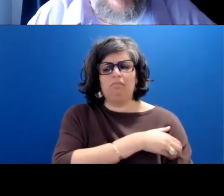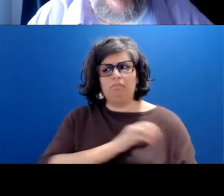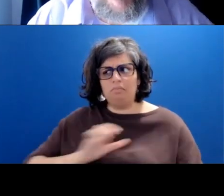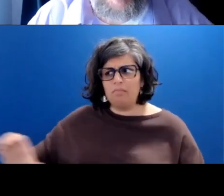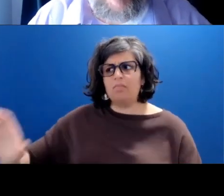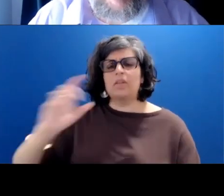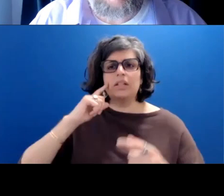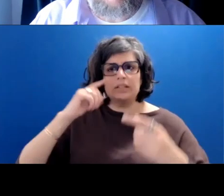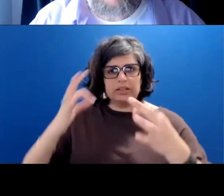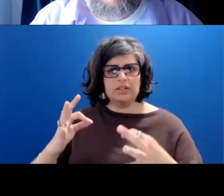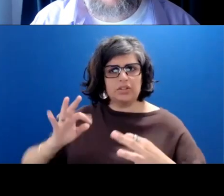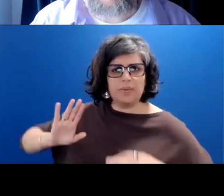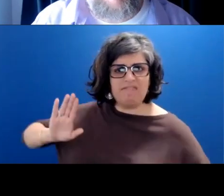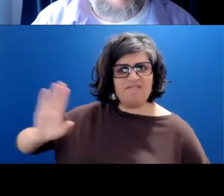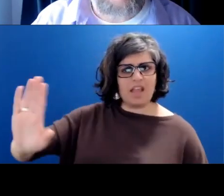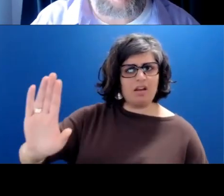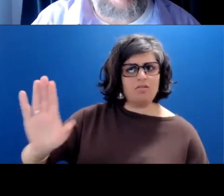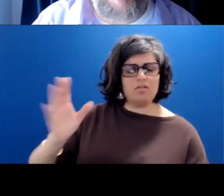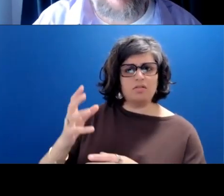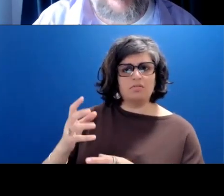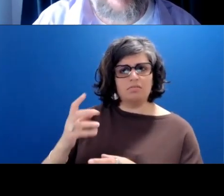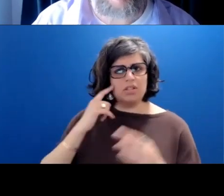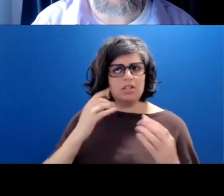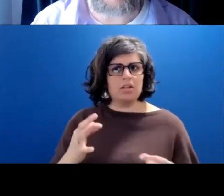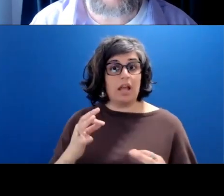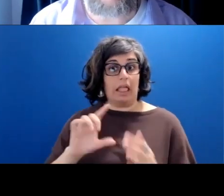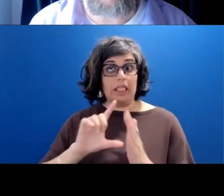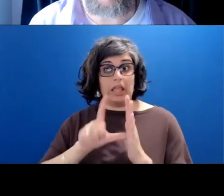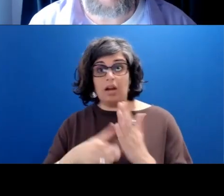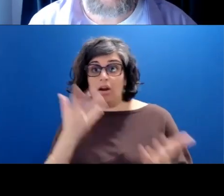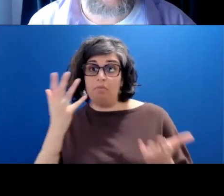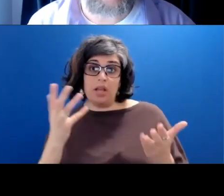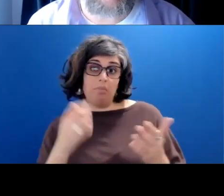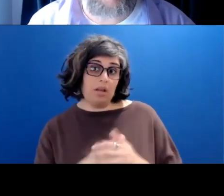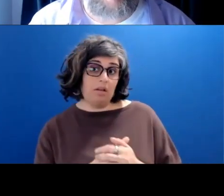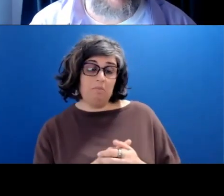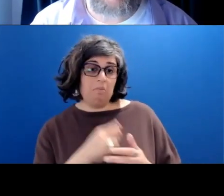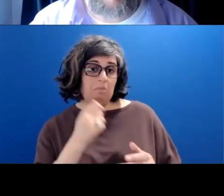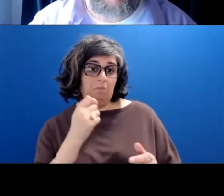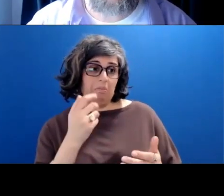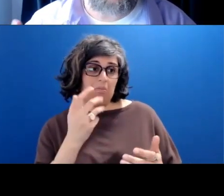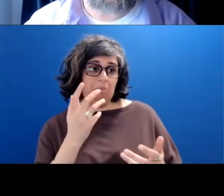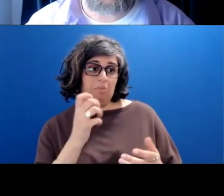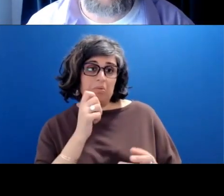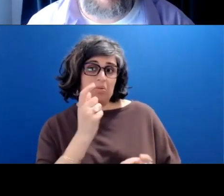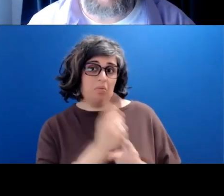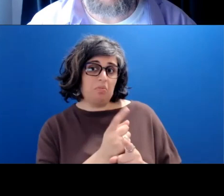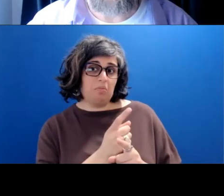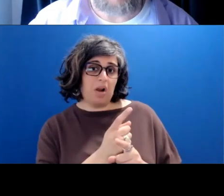it should be theirs to make. And they may decide later on that it wasn't the choice that they wanted to make for the long run.